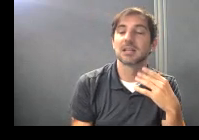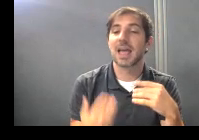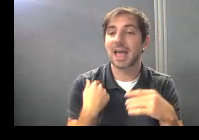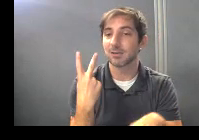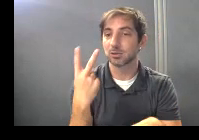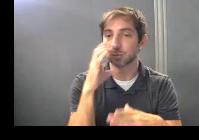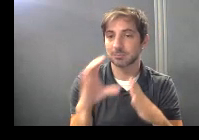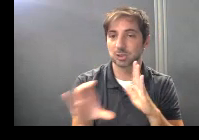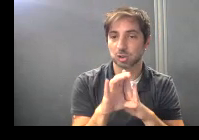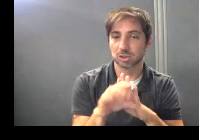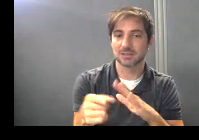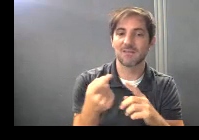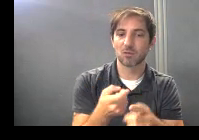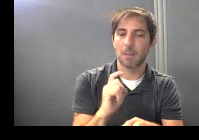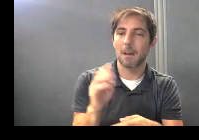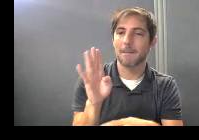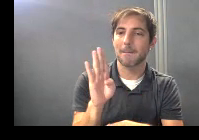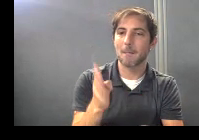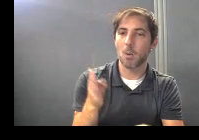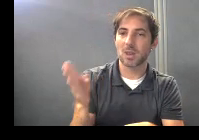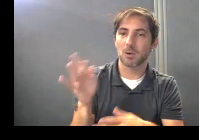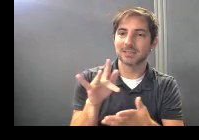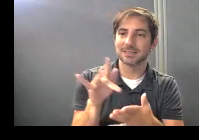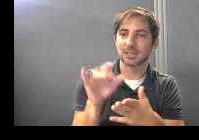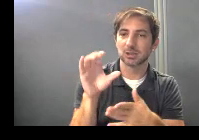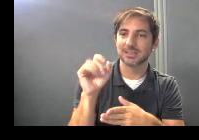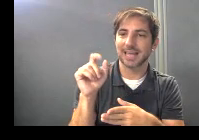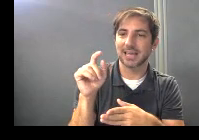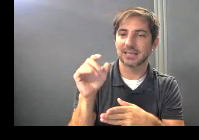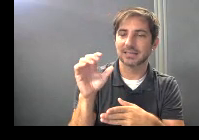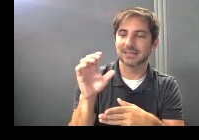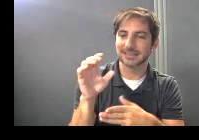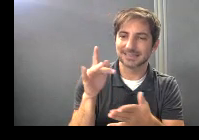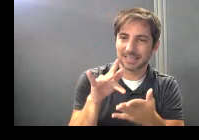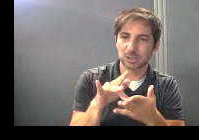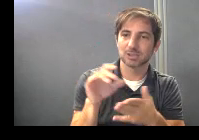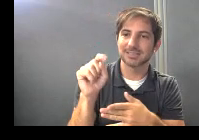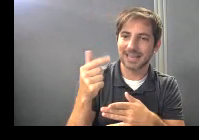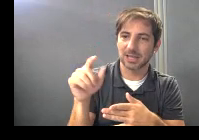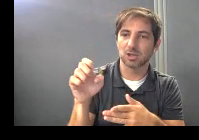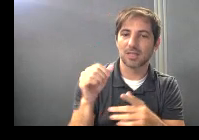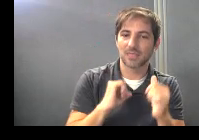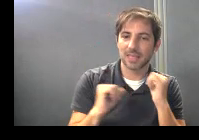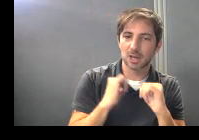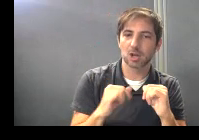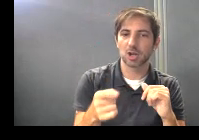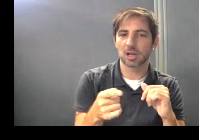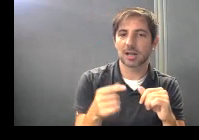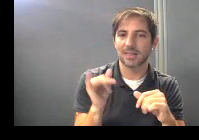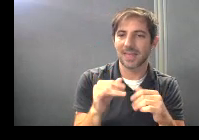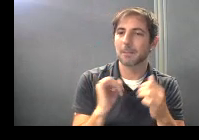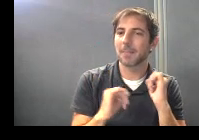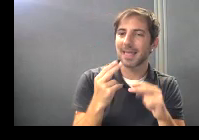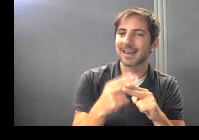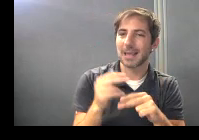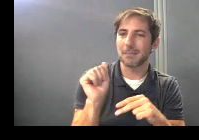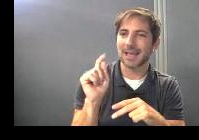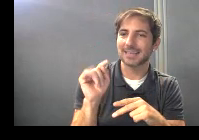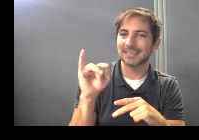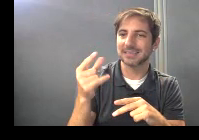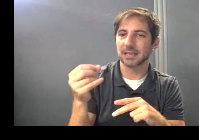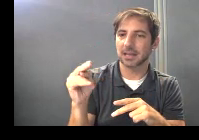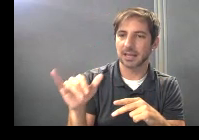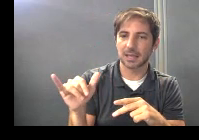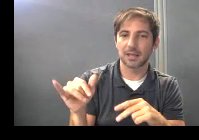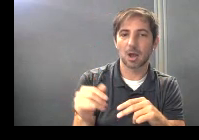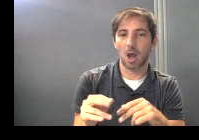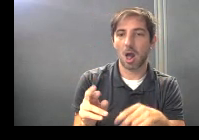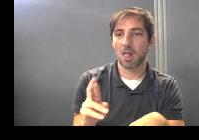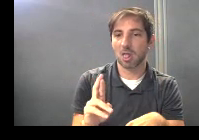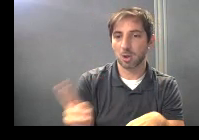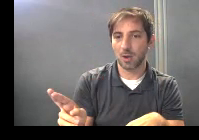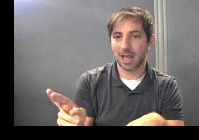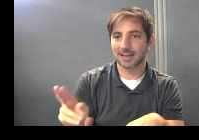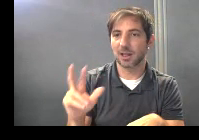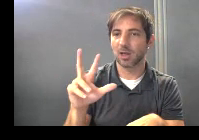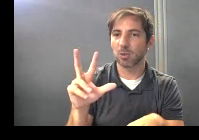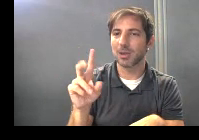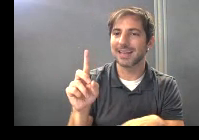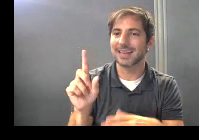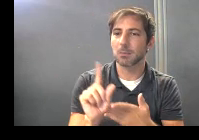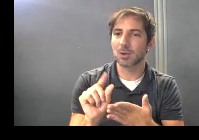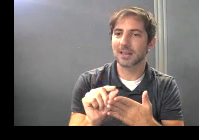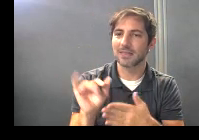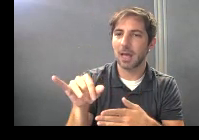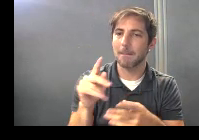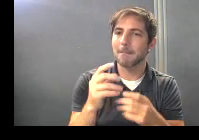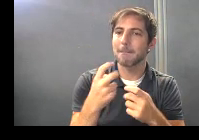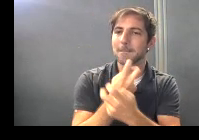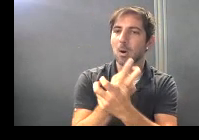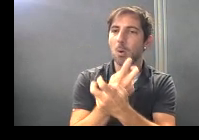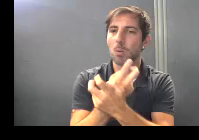BALTIMORE CENTER STAGE CENTER FROM THE PLAY ANTIGONY AND ON THE RIGHT ARE 3D PRINTED BONES.